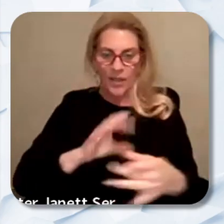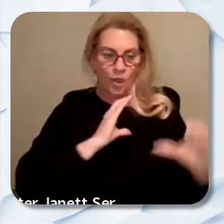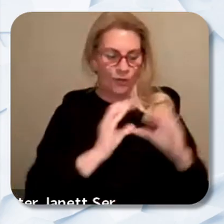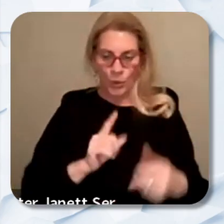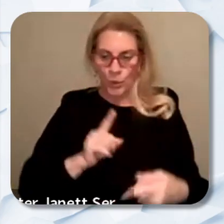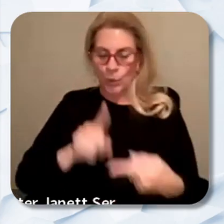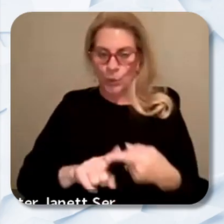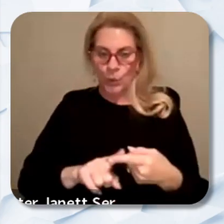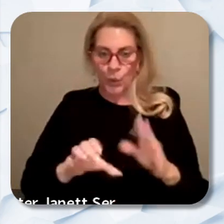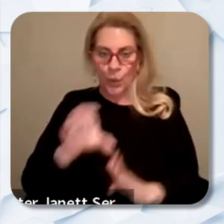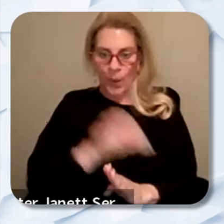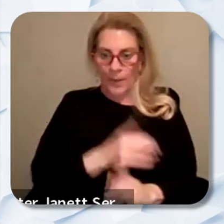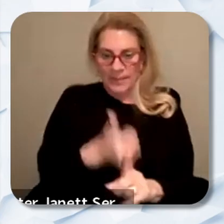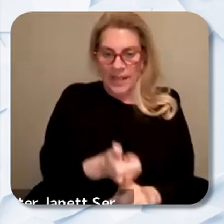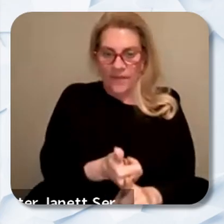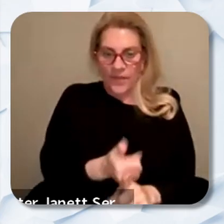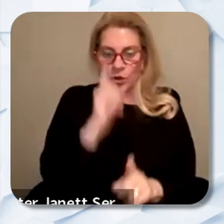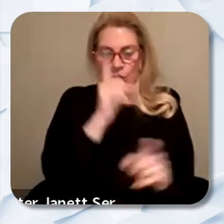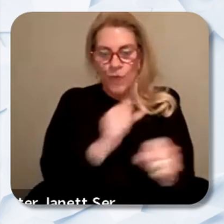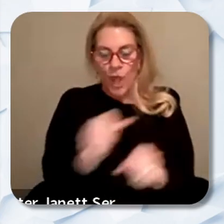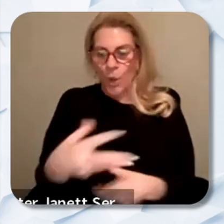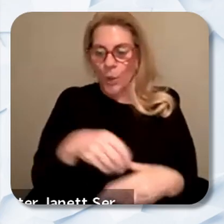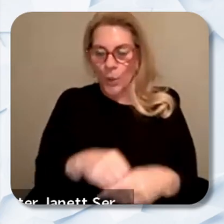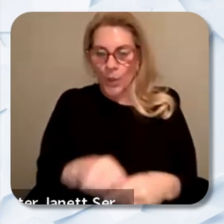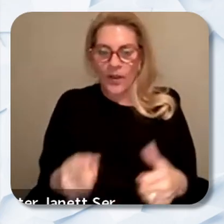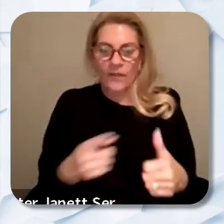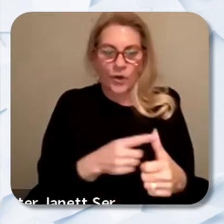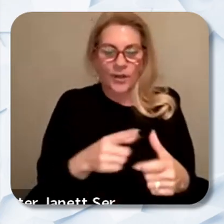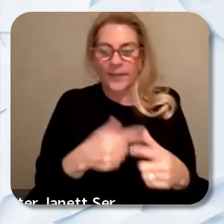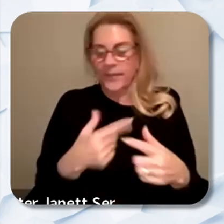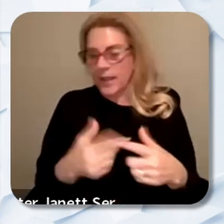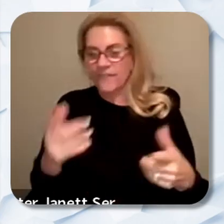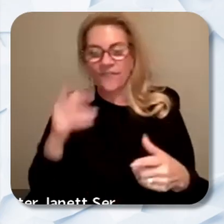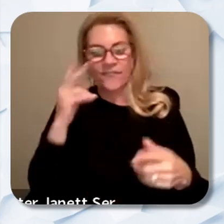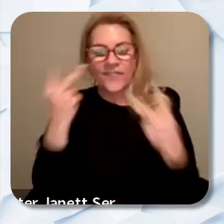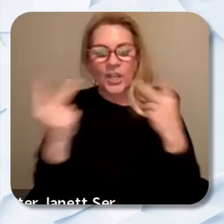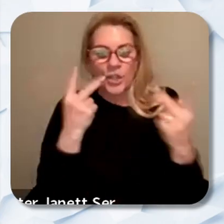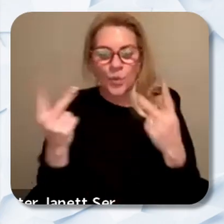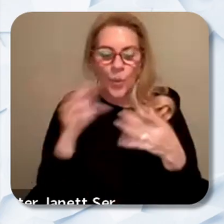the curriculum. Strategies including the first and then cards visuals related to your curriculum home